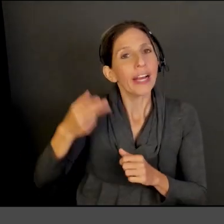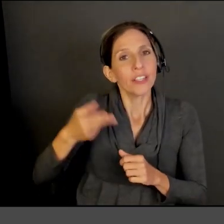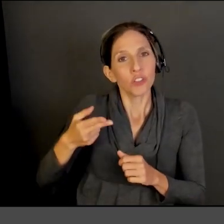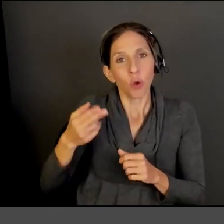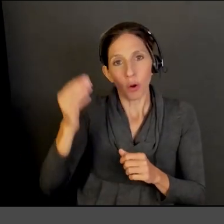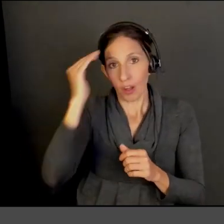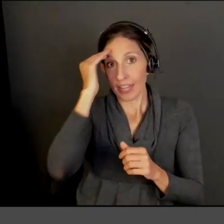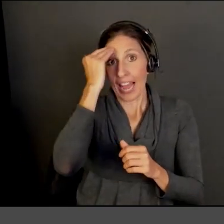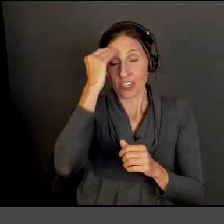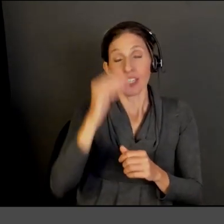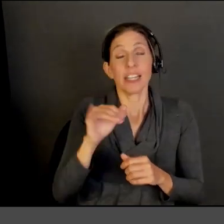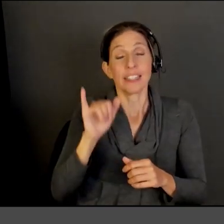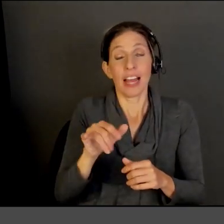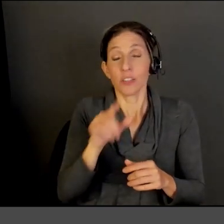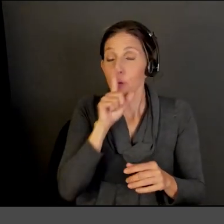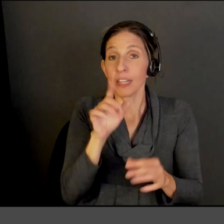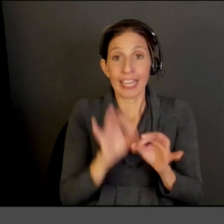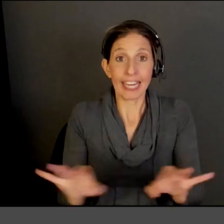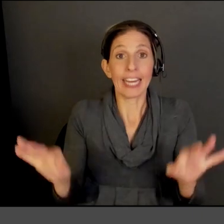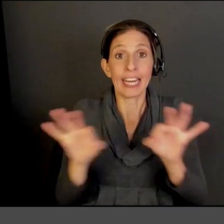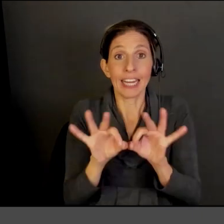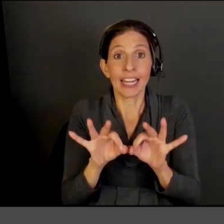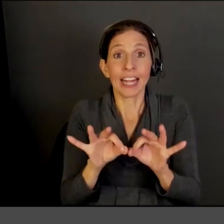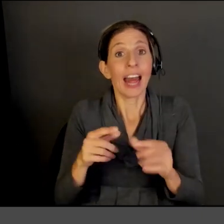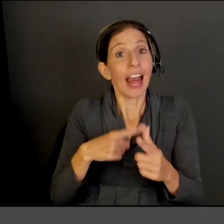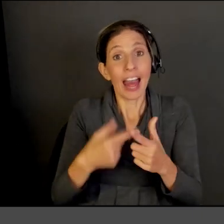IF WE DO NOT DIALOG WITH EACH OTHER AND WE JUST STAY SEPARATE